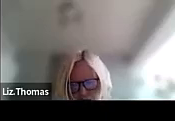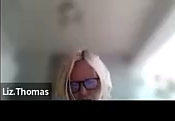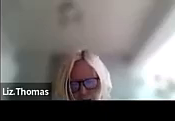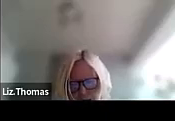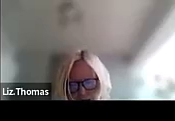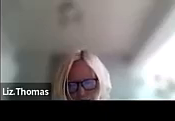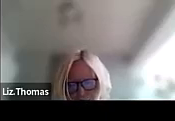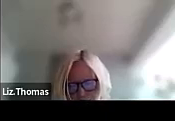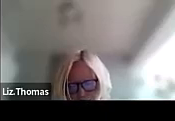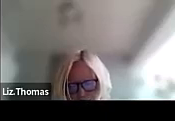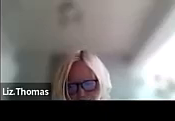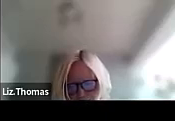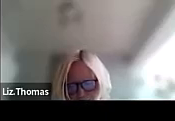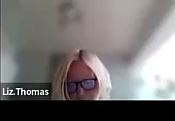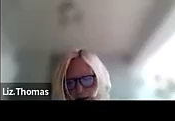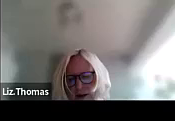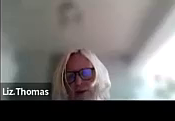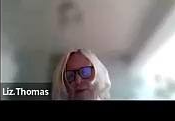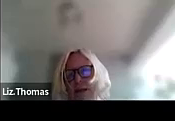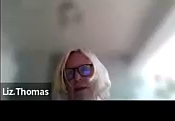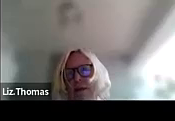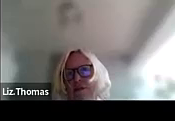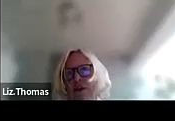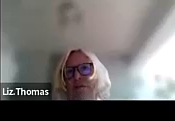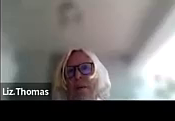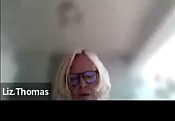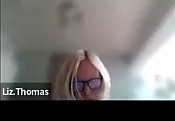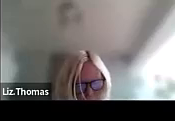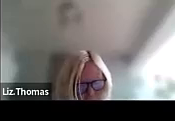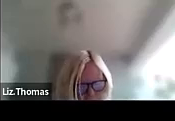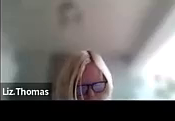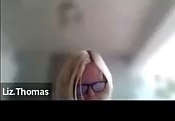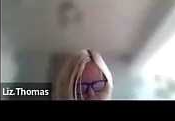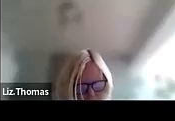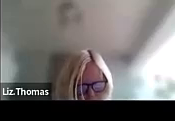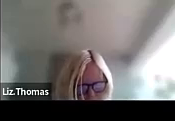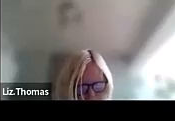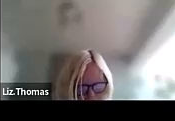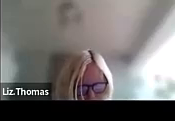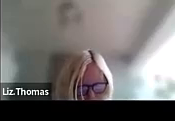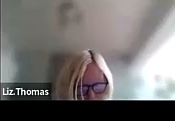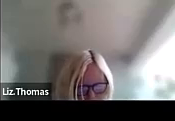women together, so we can address multiple needs at the same time.